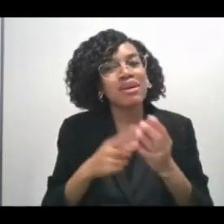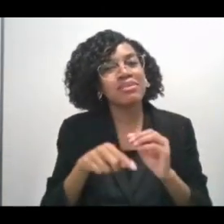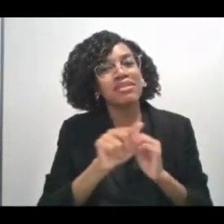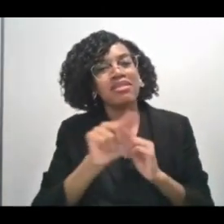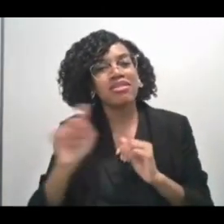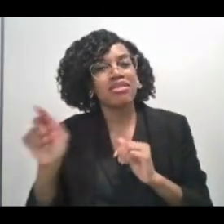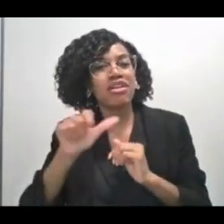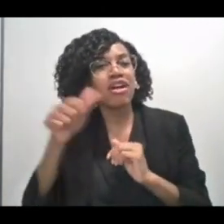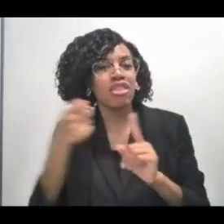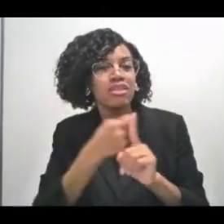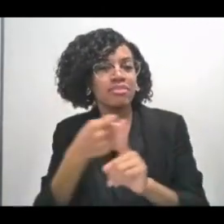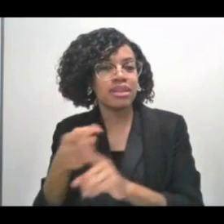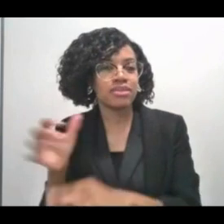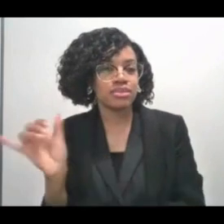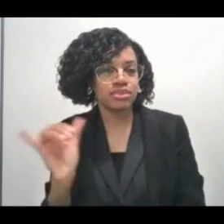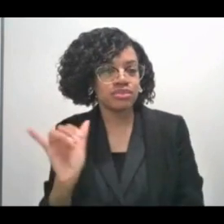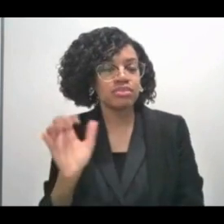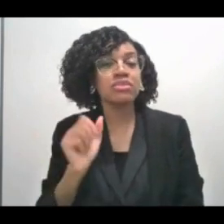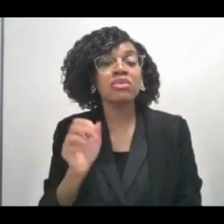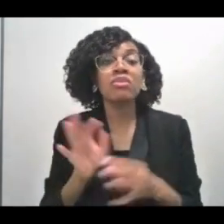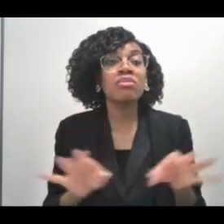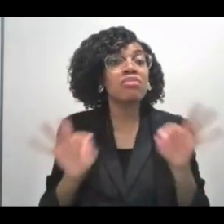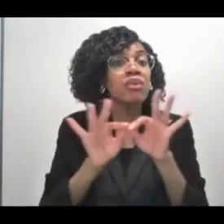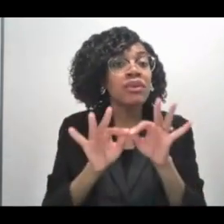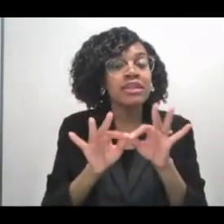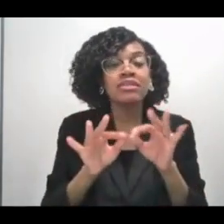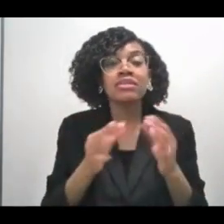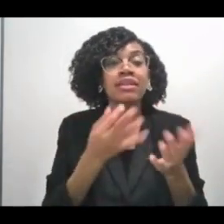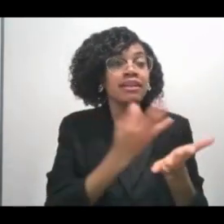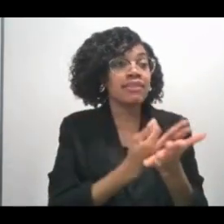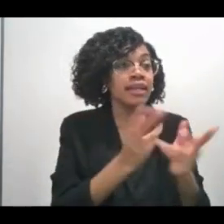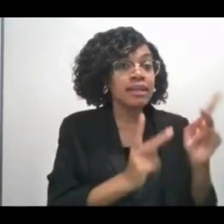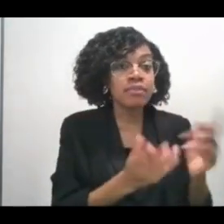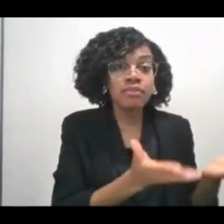articulating what we're trying to build resilience for, we can